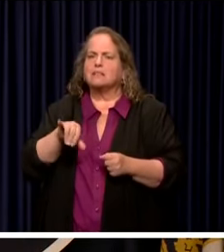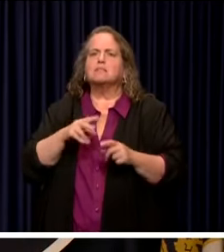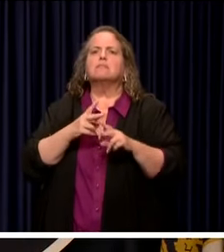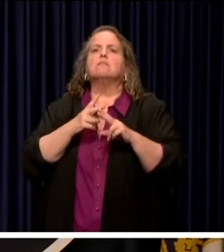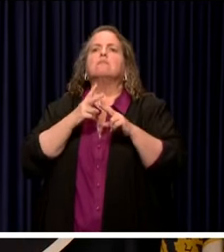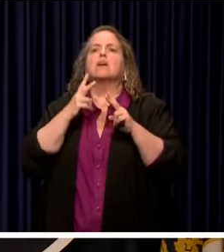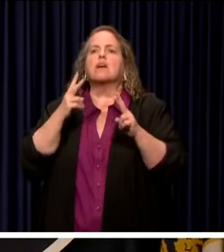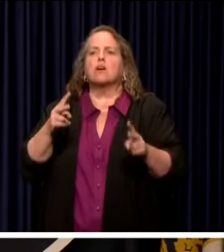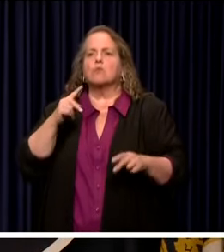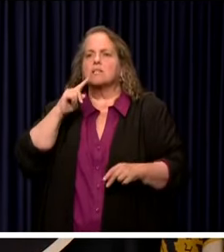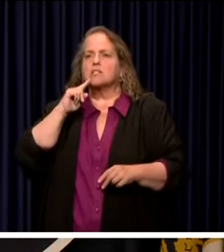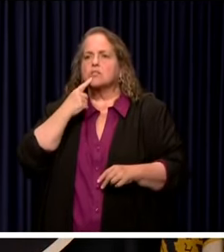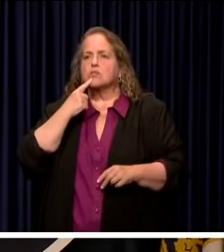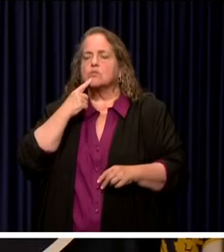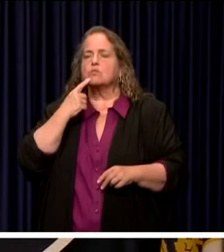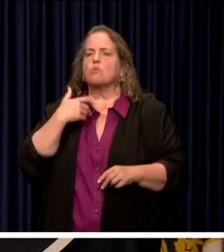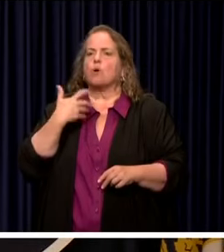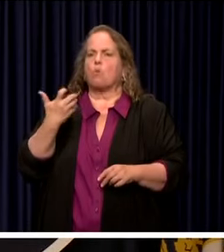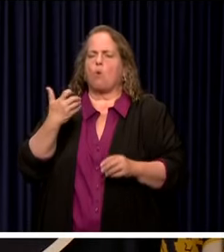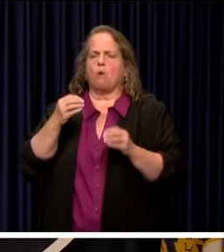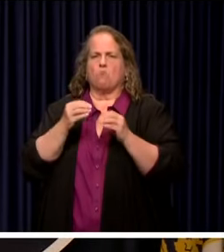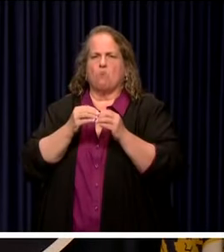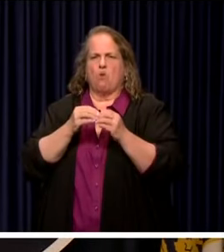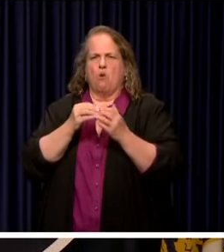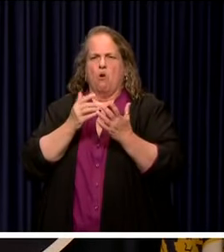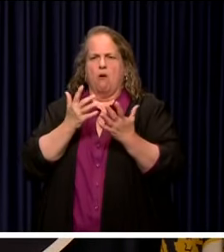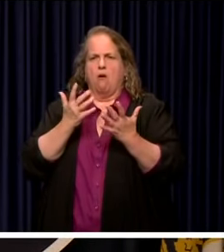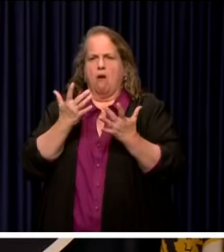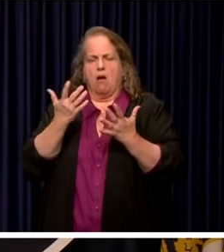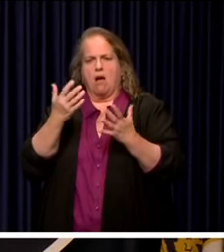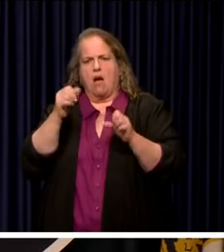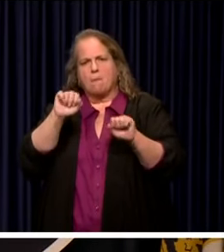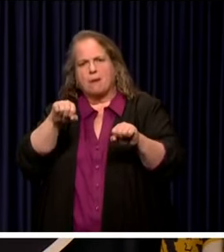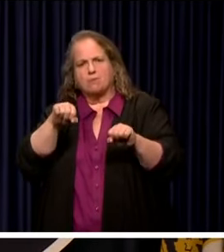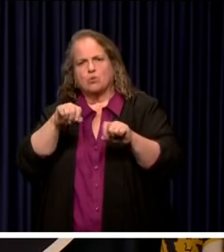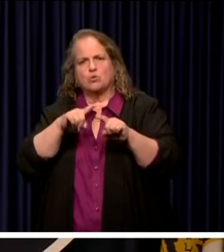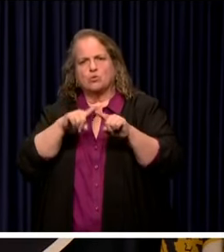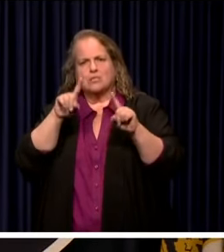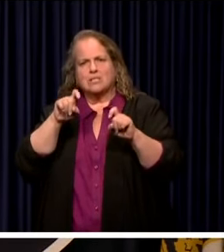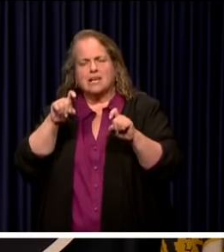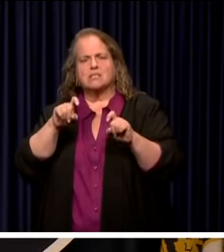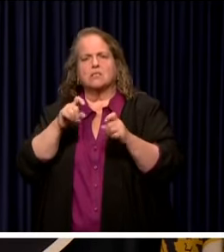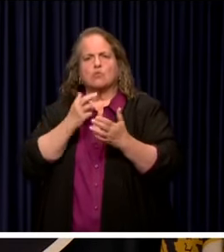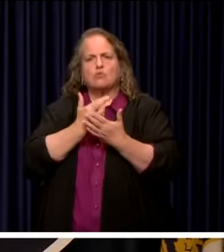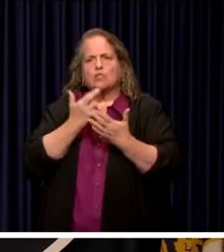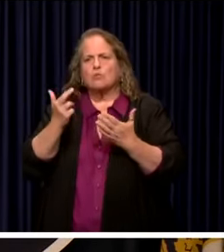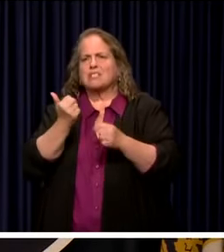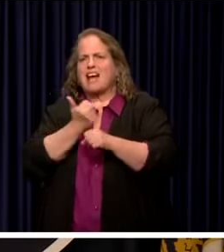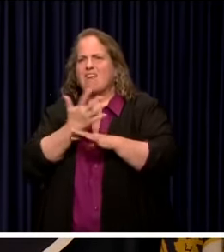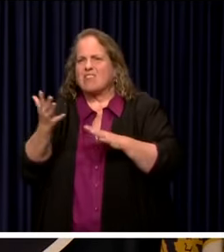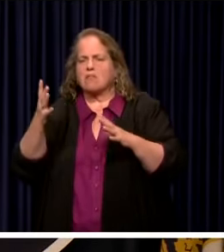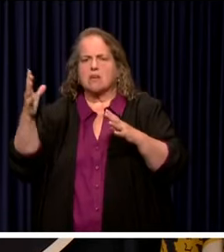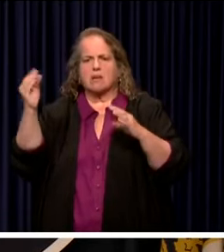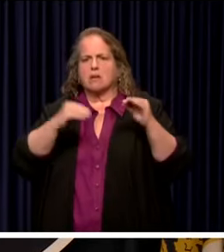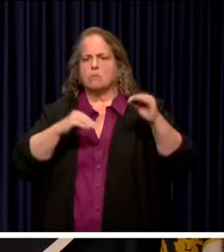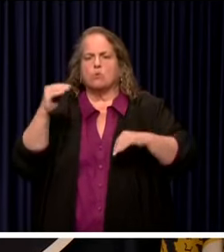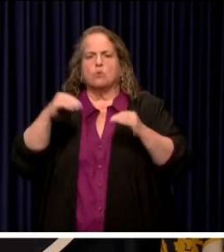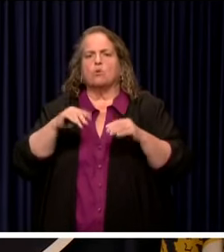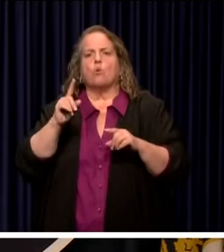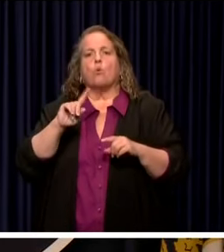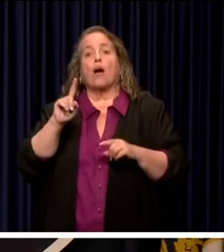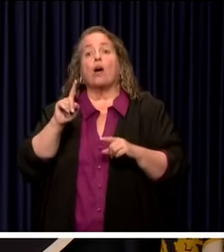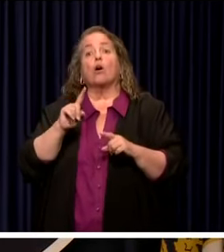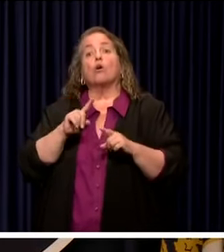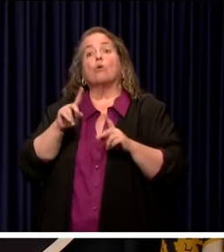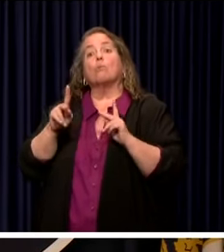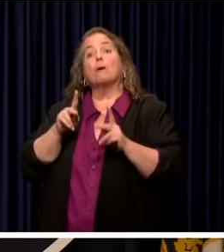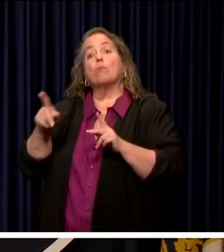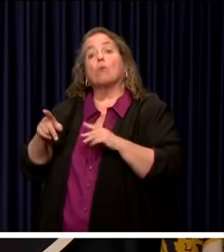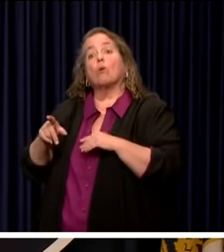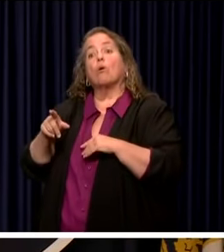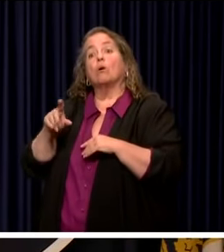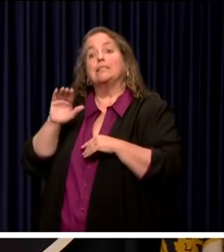GREEN FOR COMPASSION.